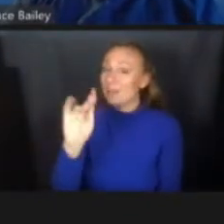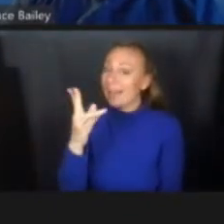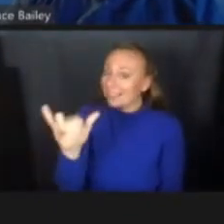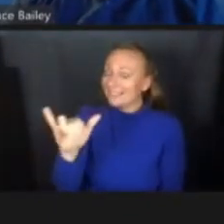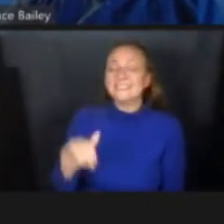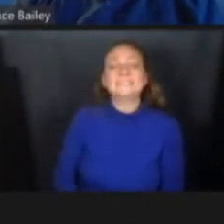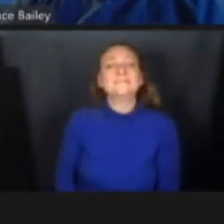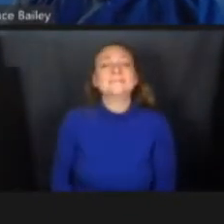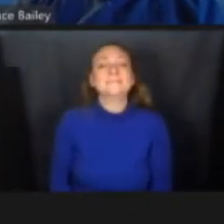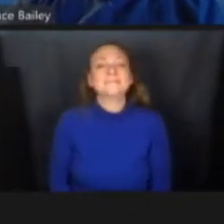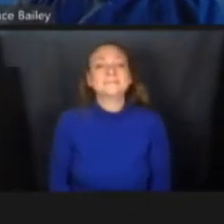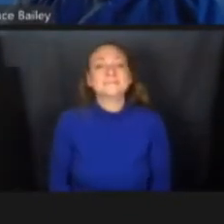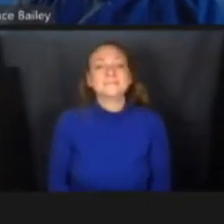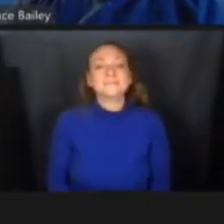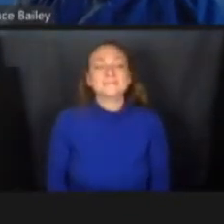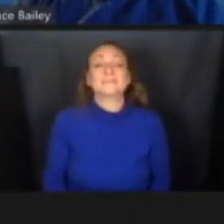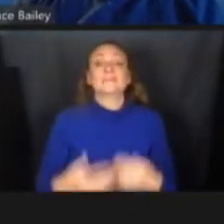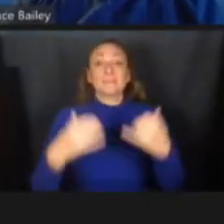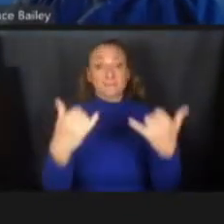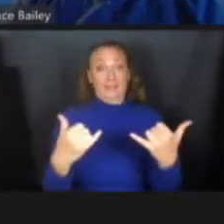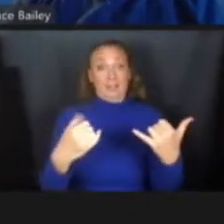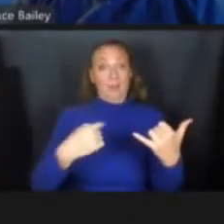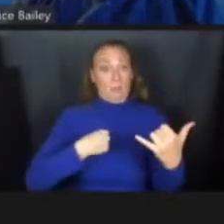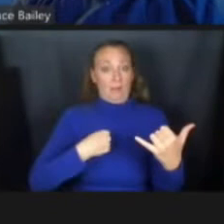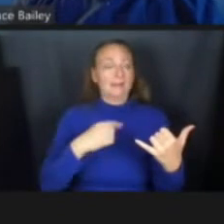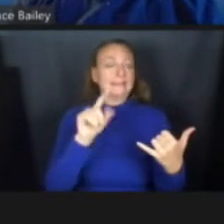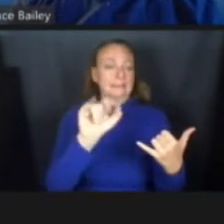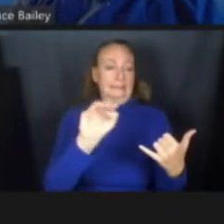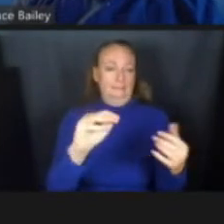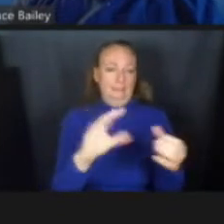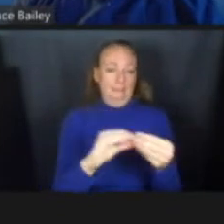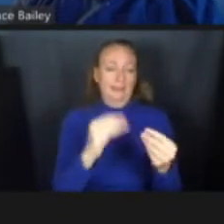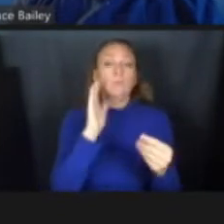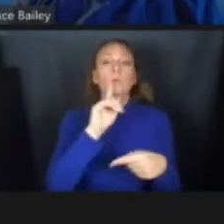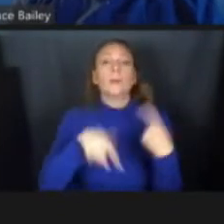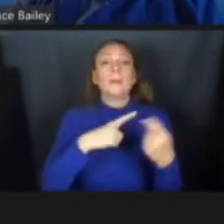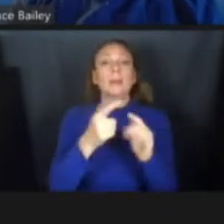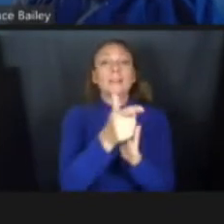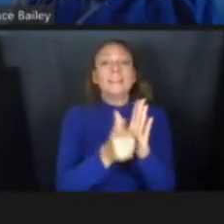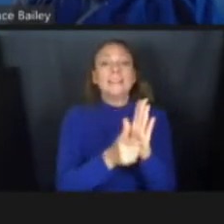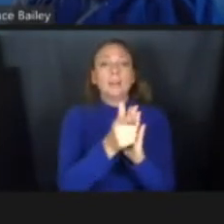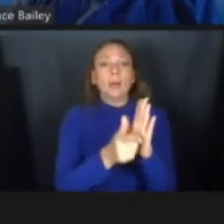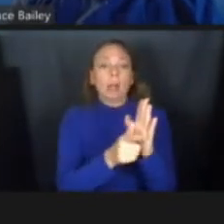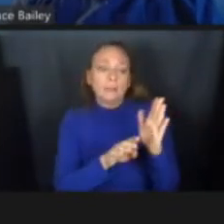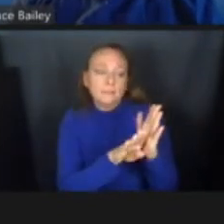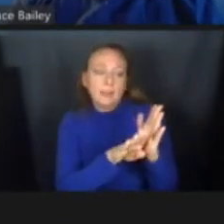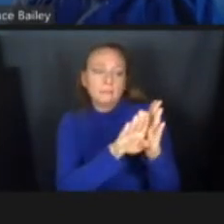Thank you, I'm now going to speak about some legal developments during the past year. Next slide please.